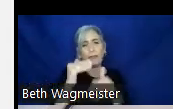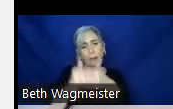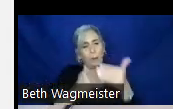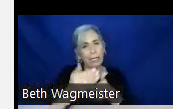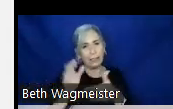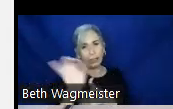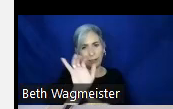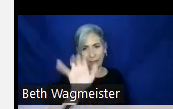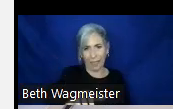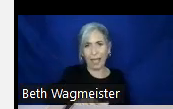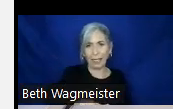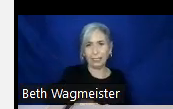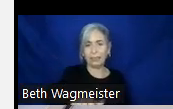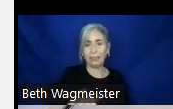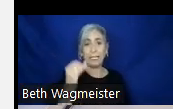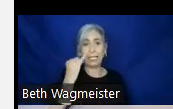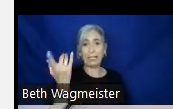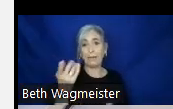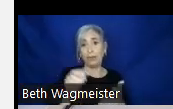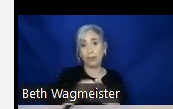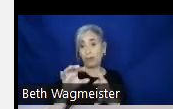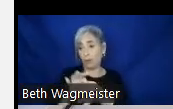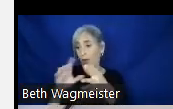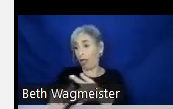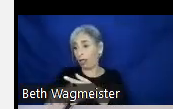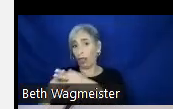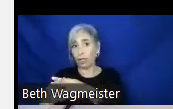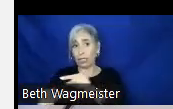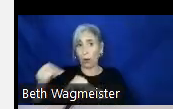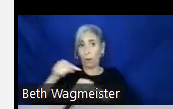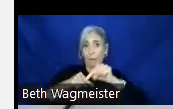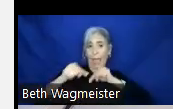those sorts of things. You will realize I need to go back to other stages of the process.